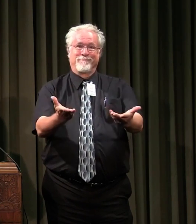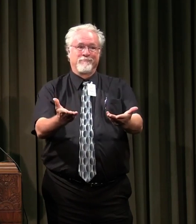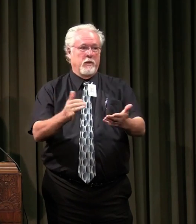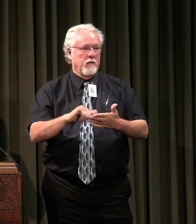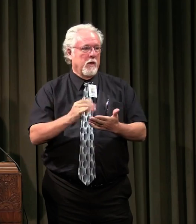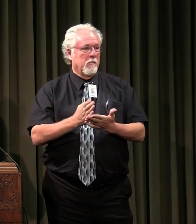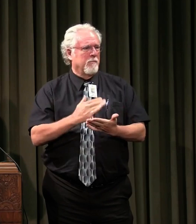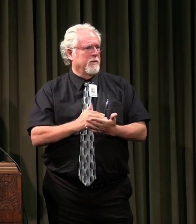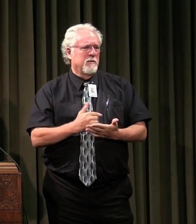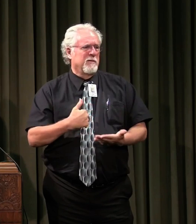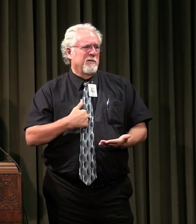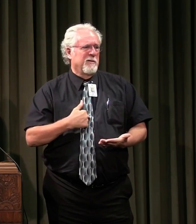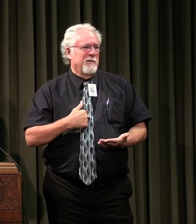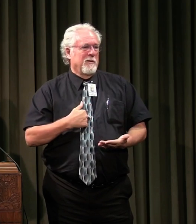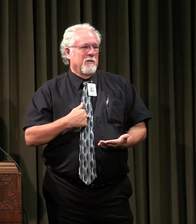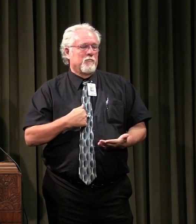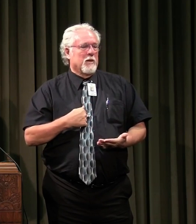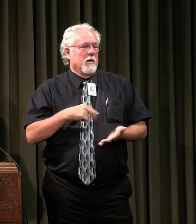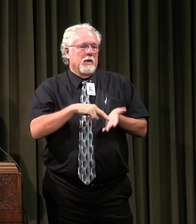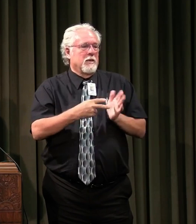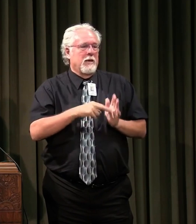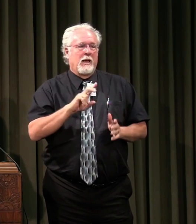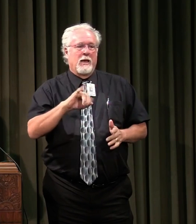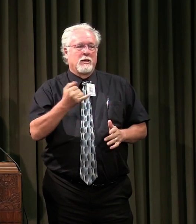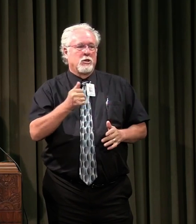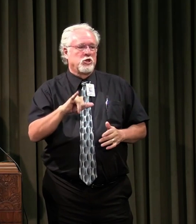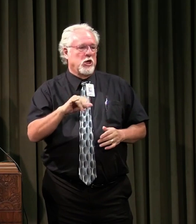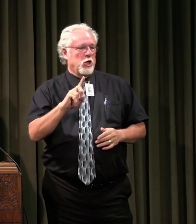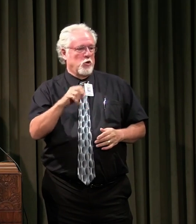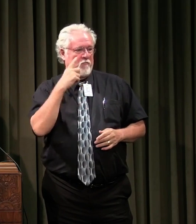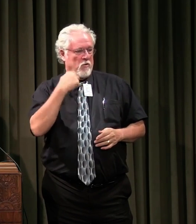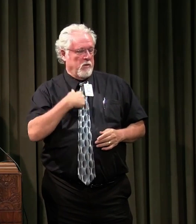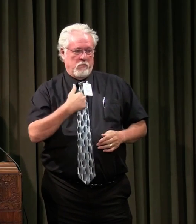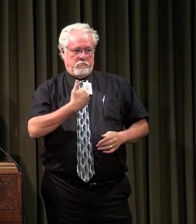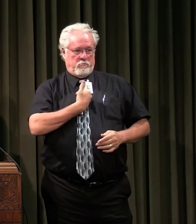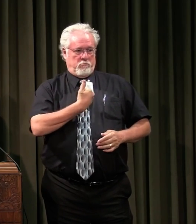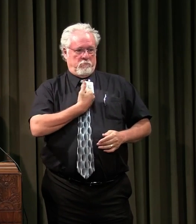didn't send Jay Darden to do it for me I went to the house of representatives to